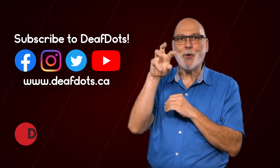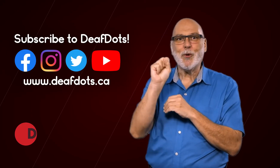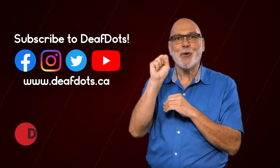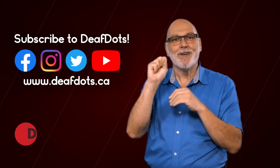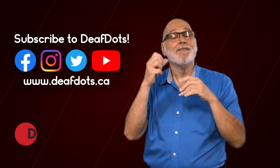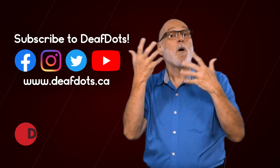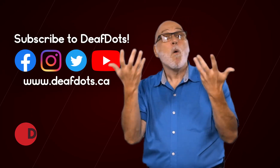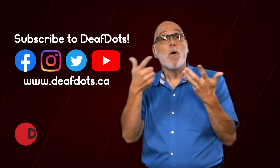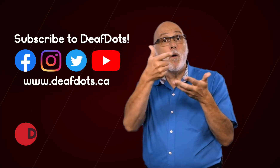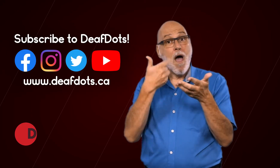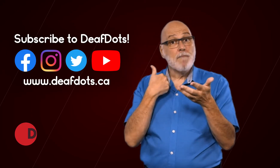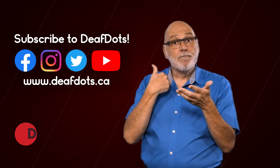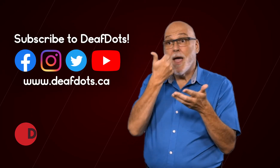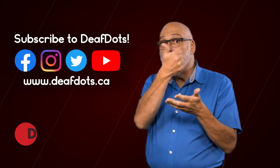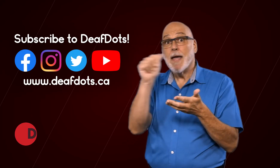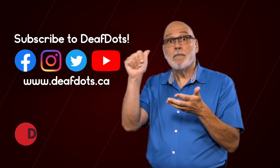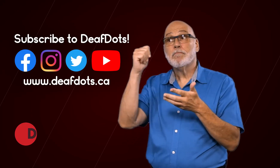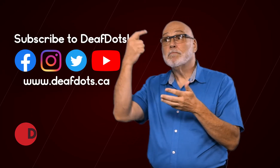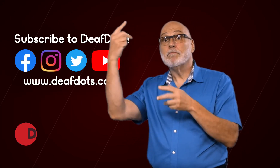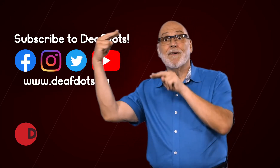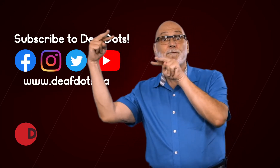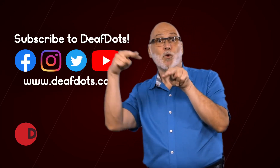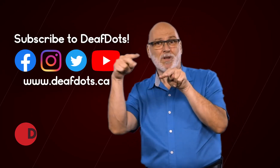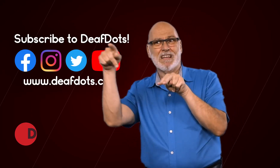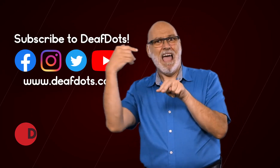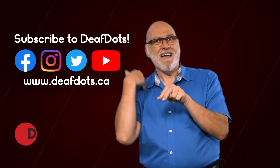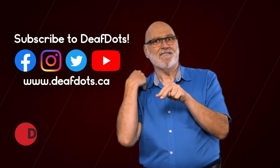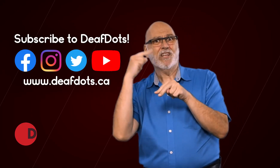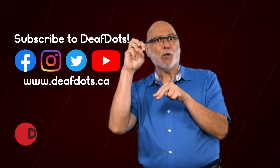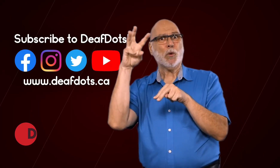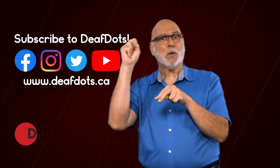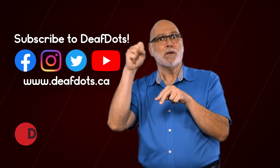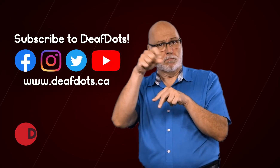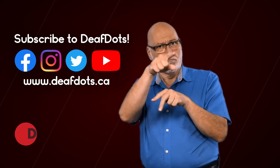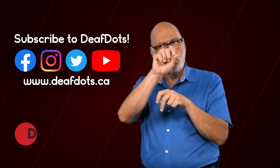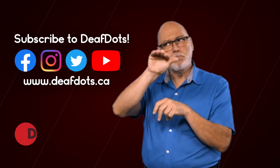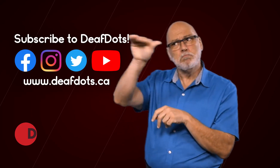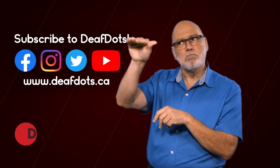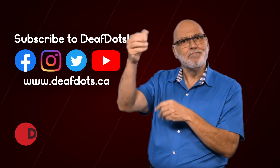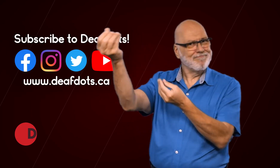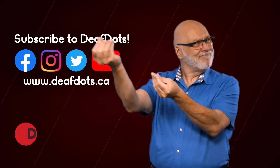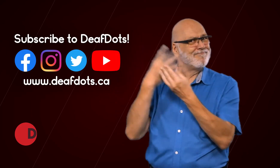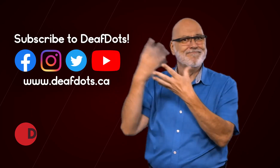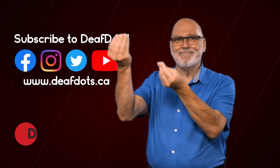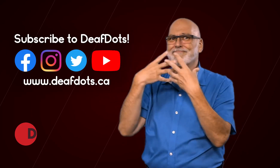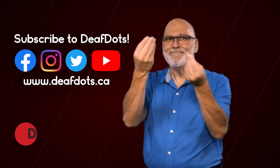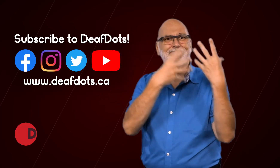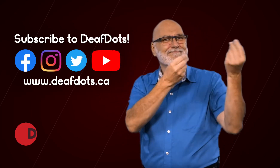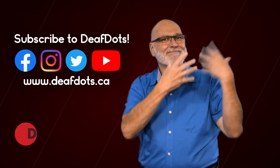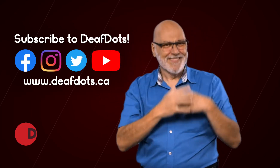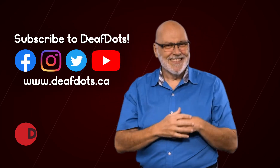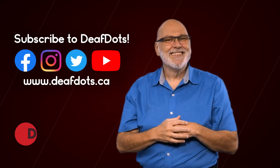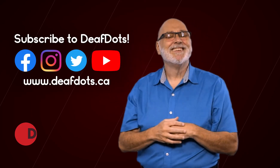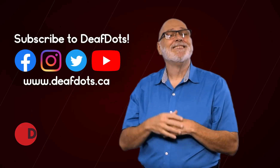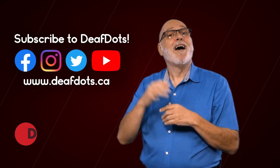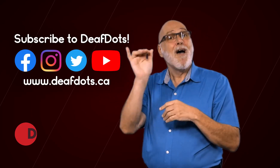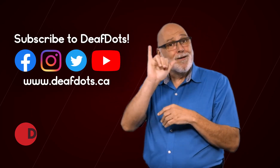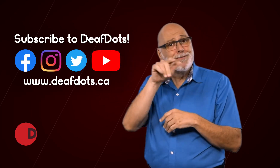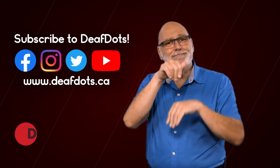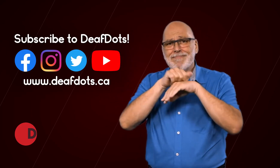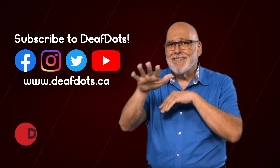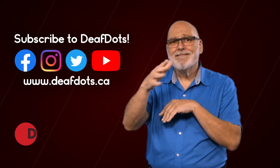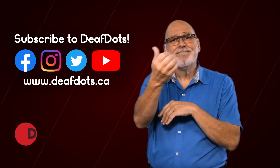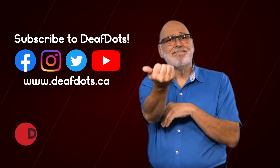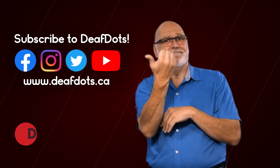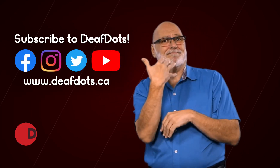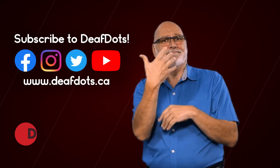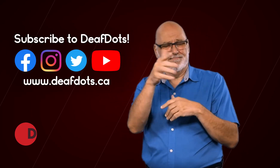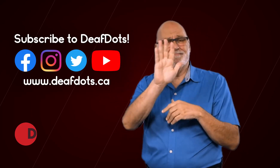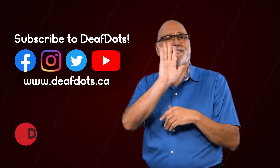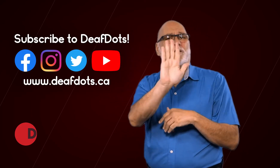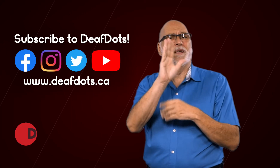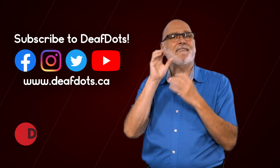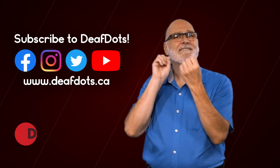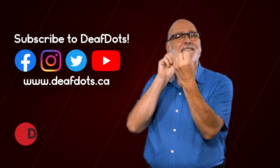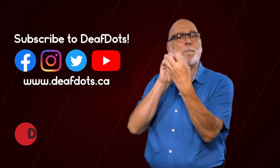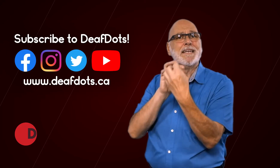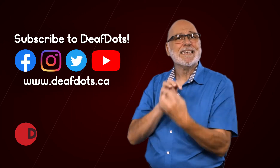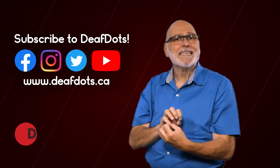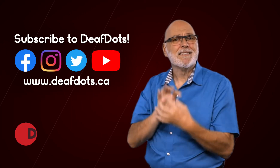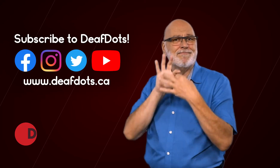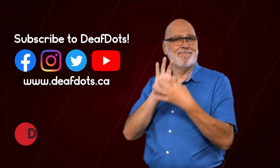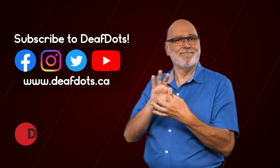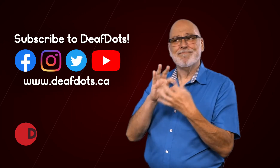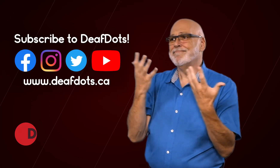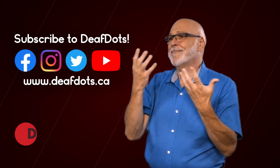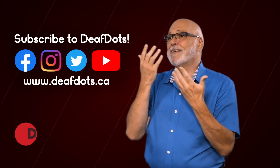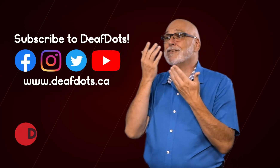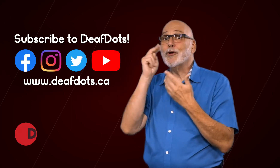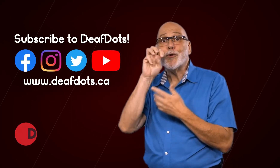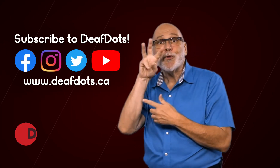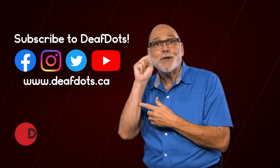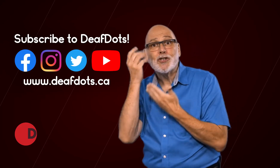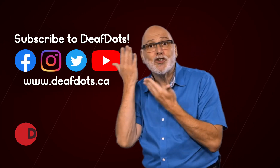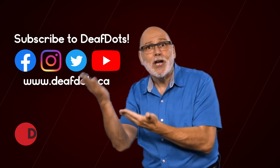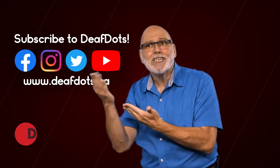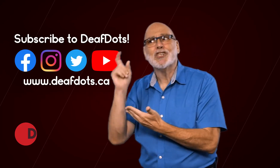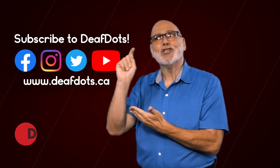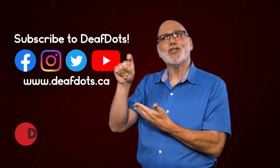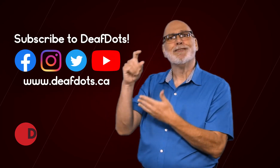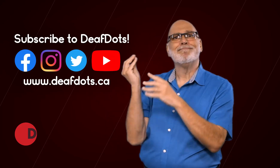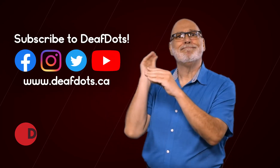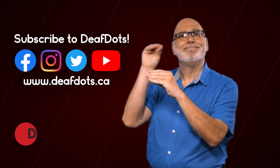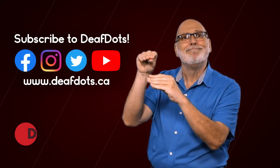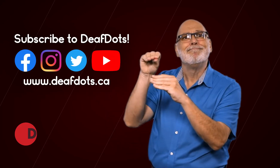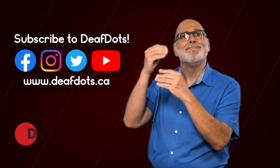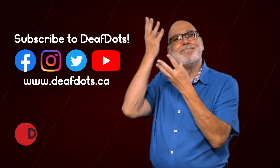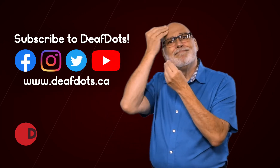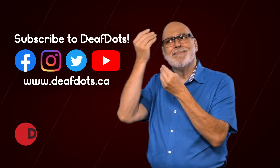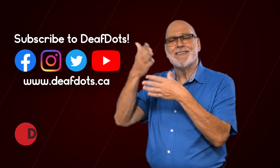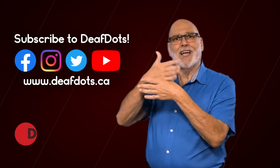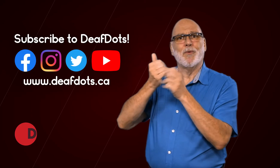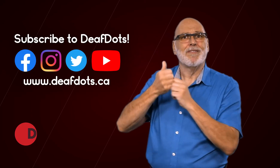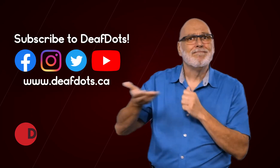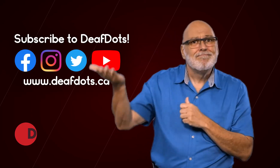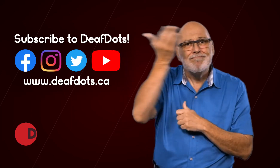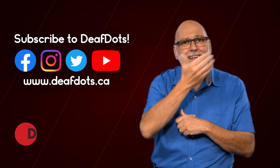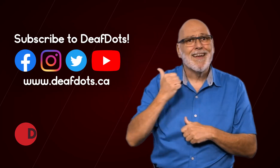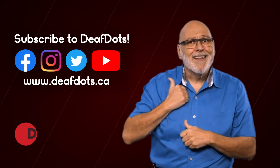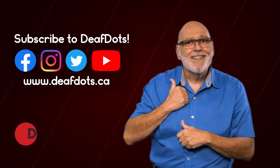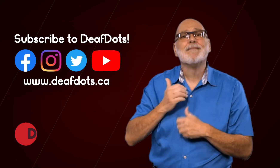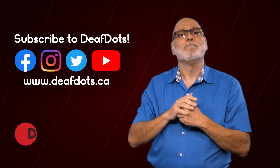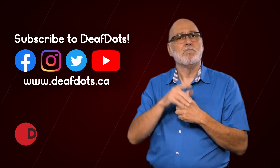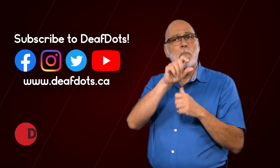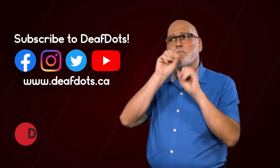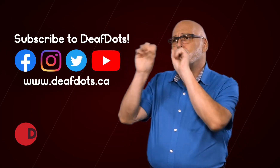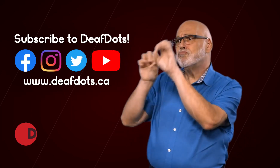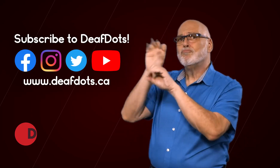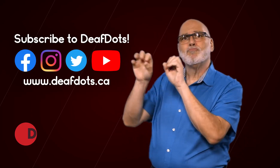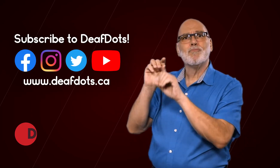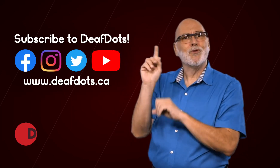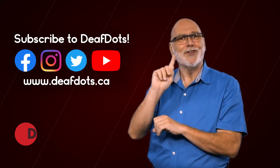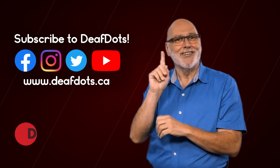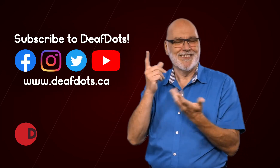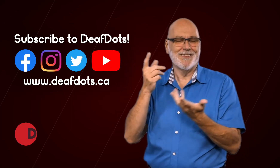from viewers! Send your feedback and news suggestions through our website